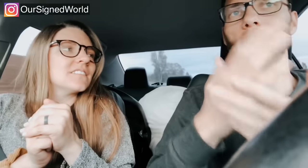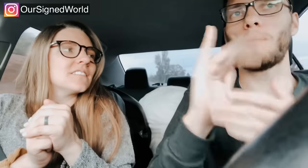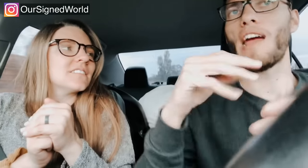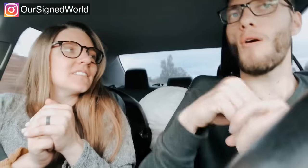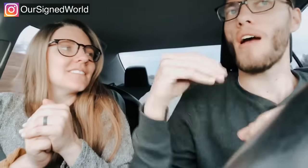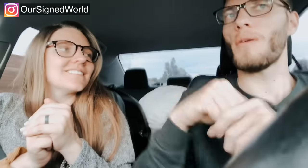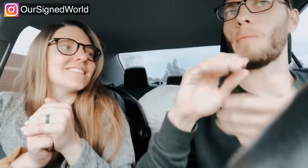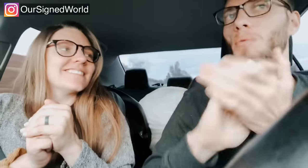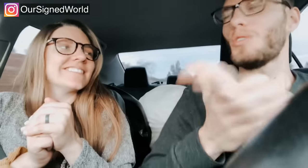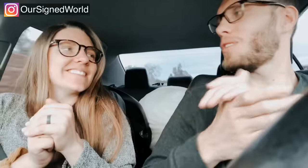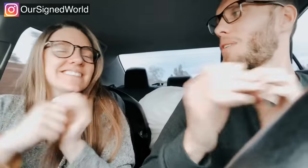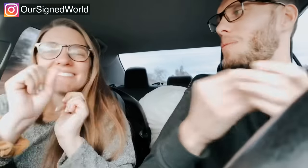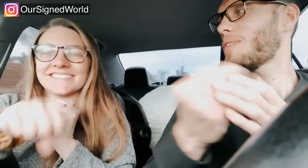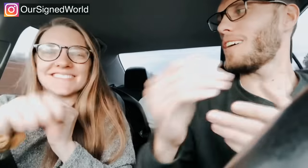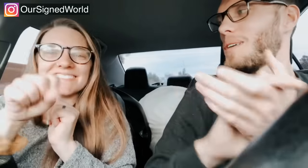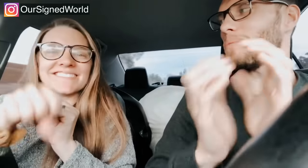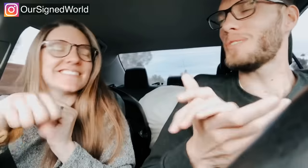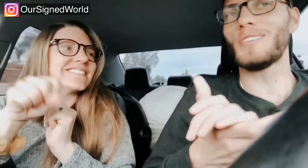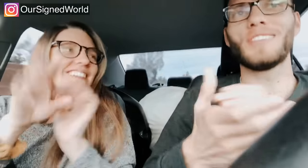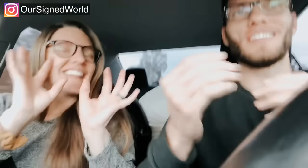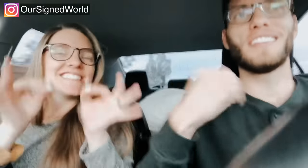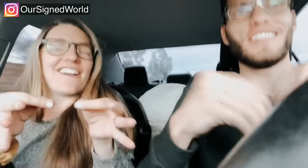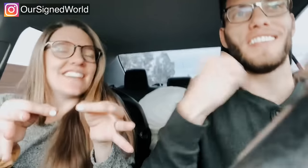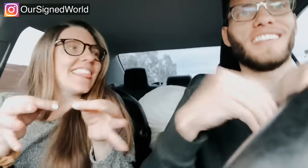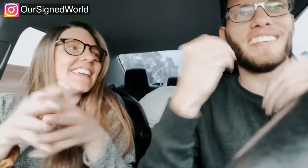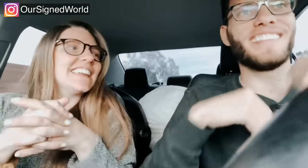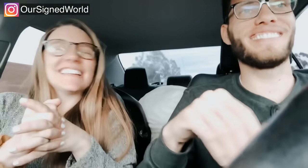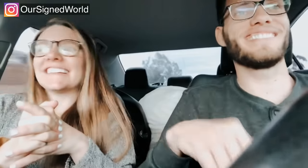we should stop by In N Out to get some hamburgers. C: Definitely.